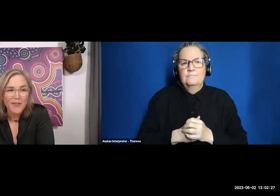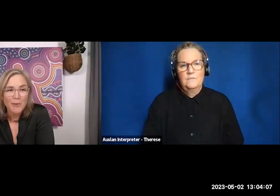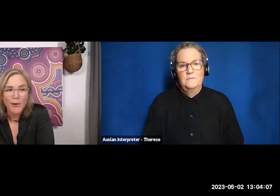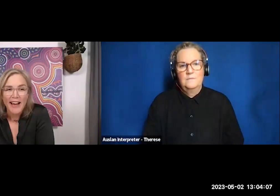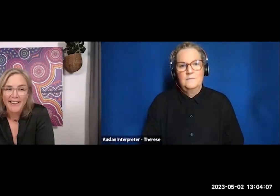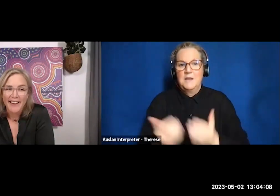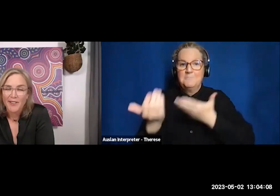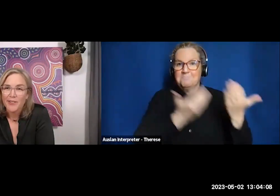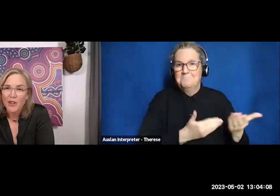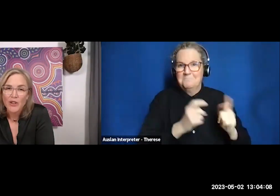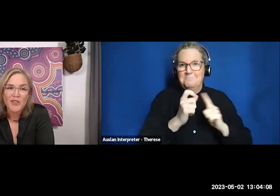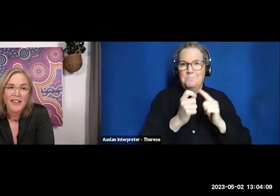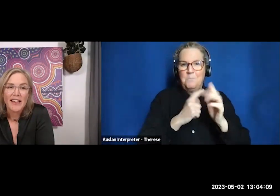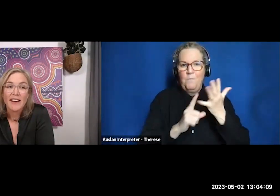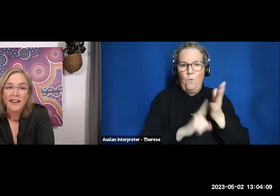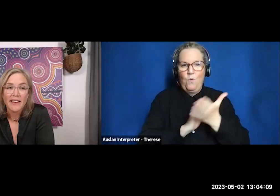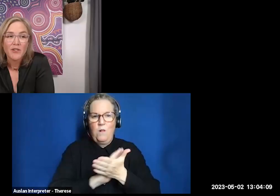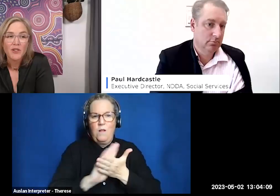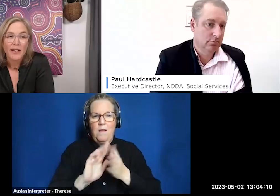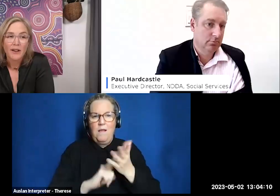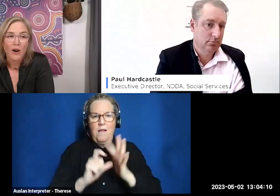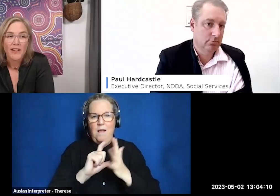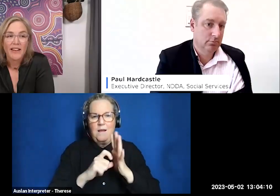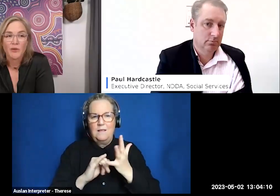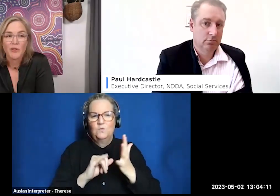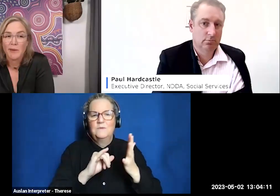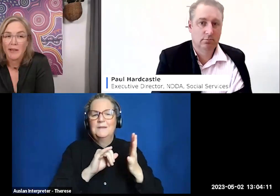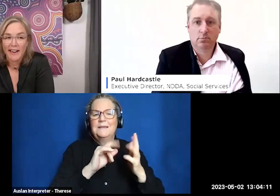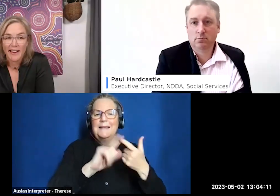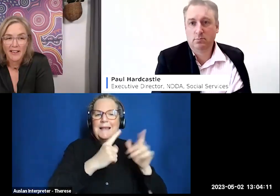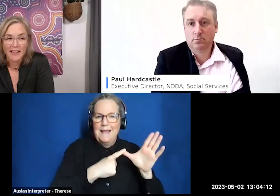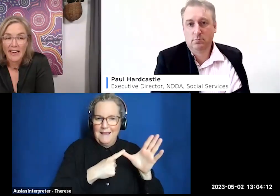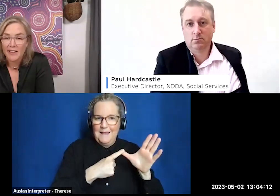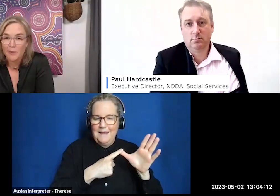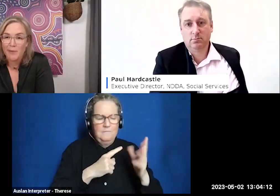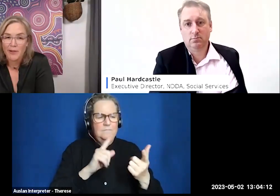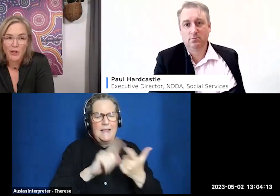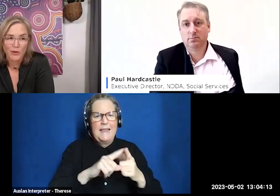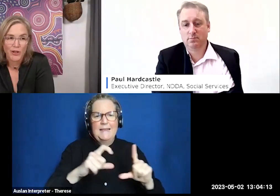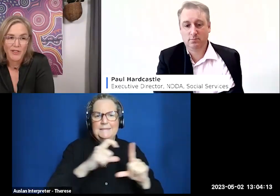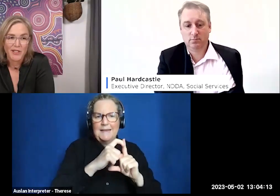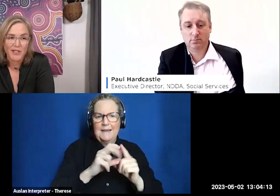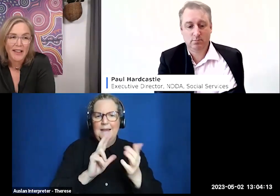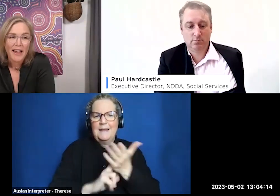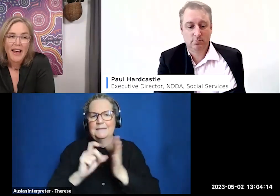to Paul Hardcastle, who's the executive director of the National Disability Data Asset in the Department of Social Services.